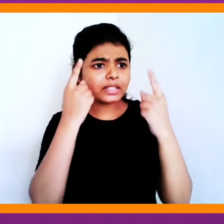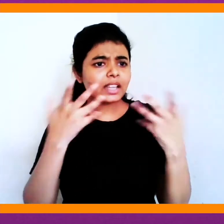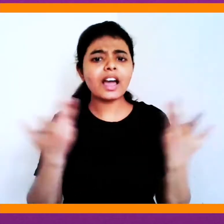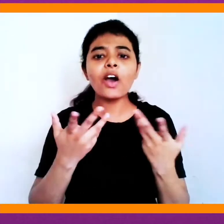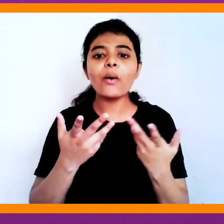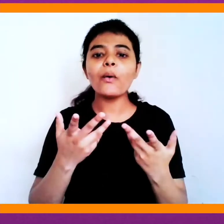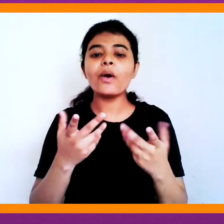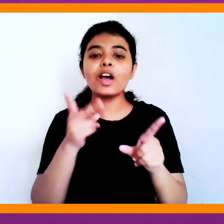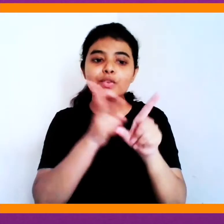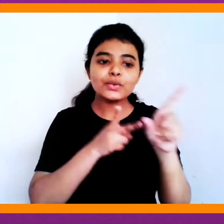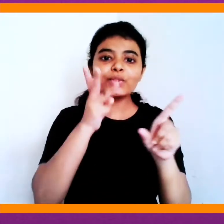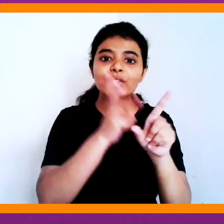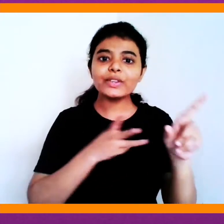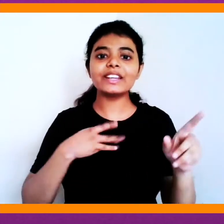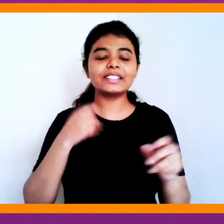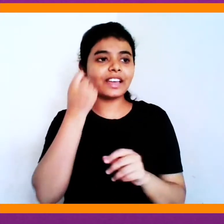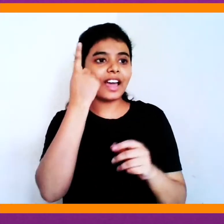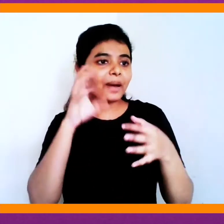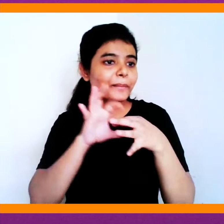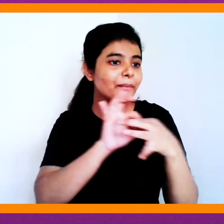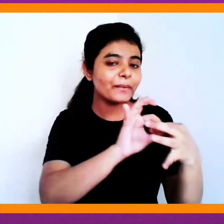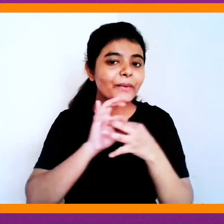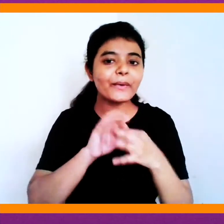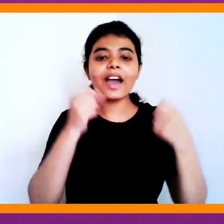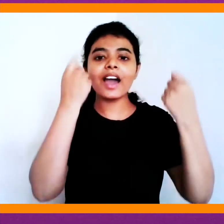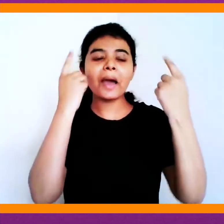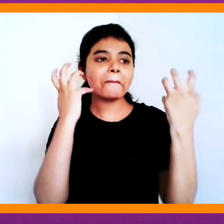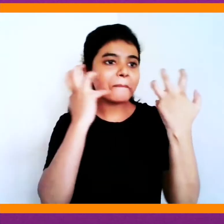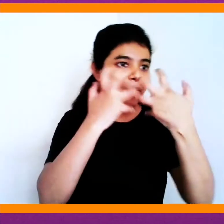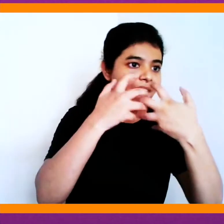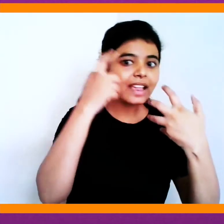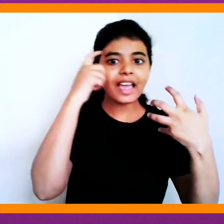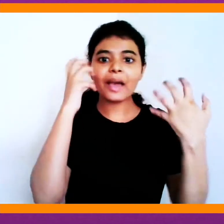arranged marriage to get into sync with each other in a comfortable relationship and that's the best